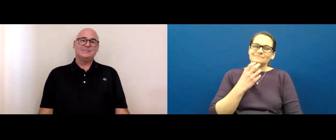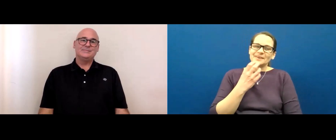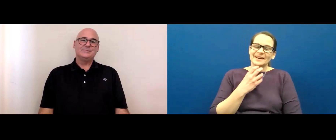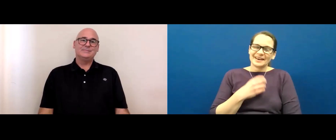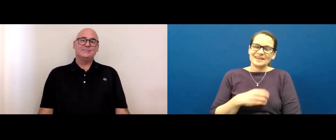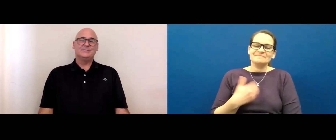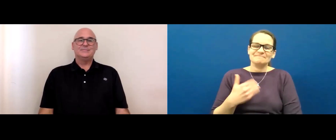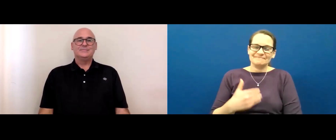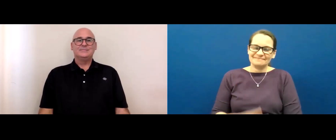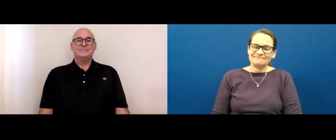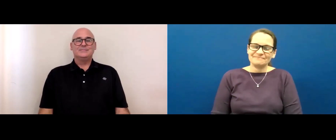wow